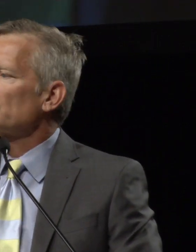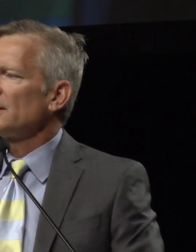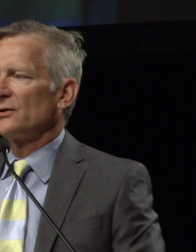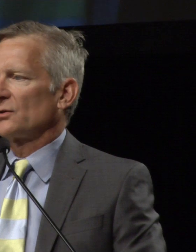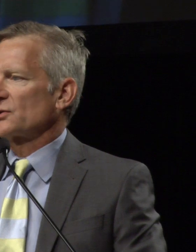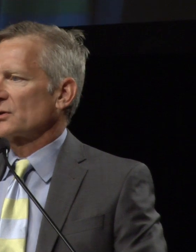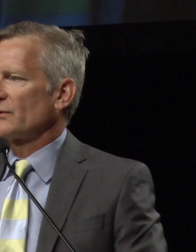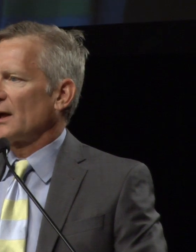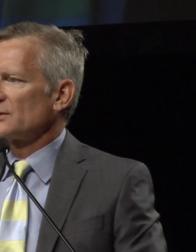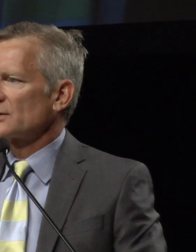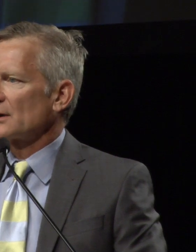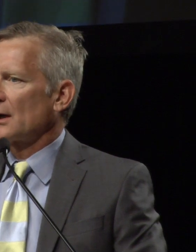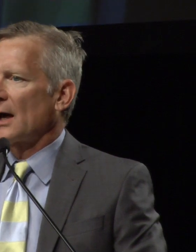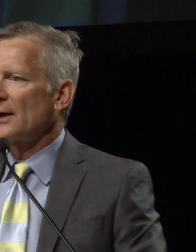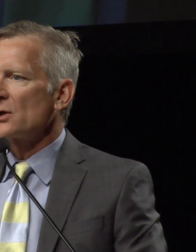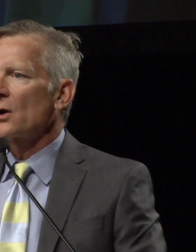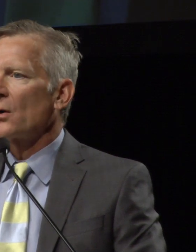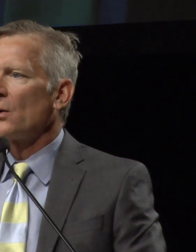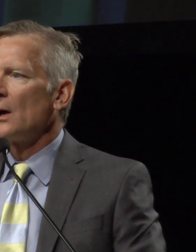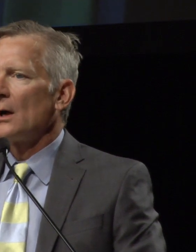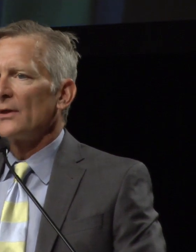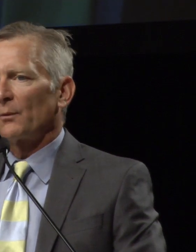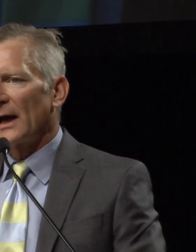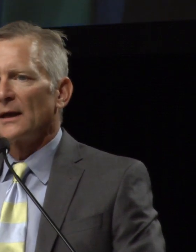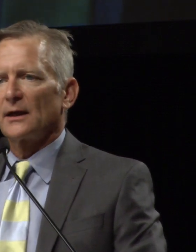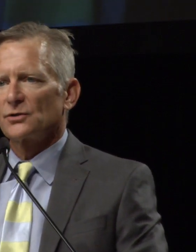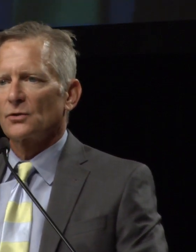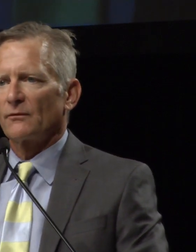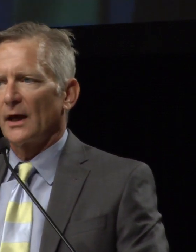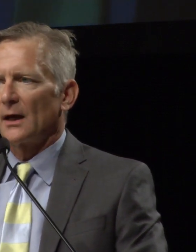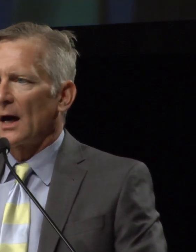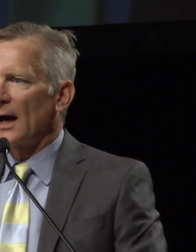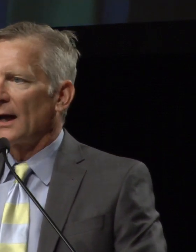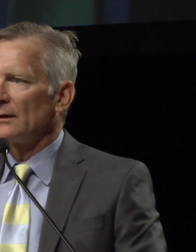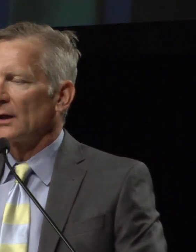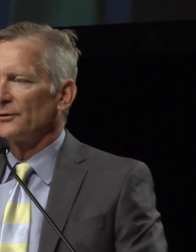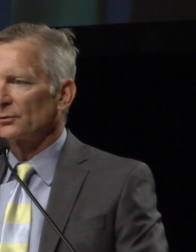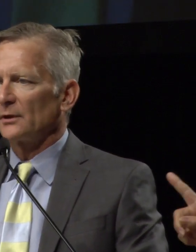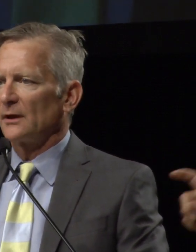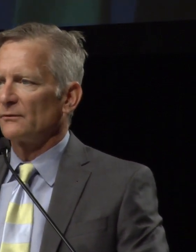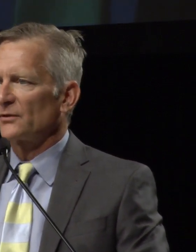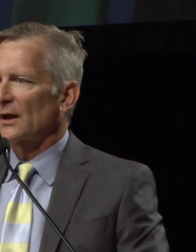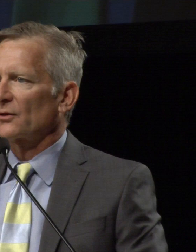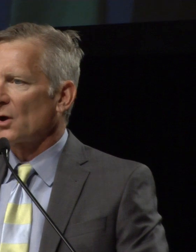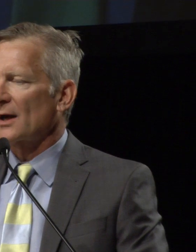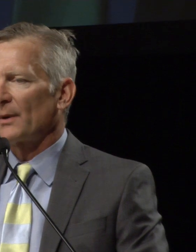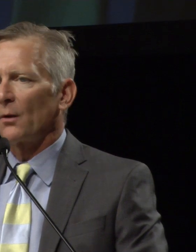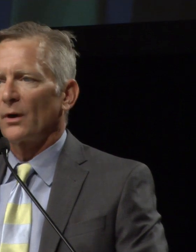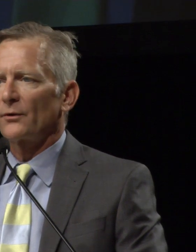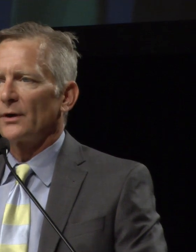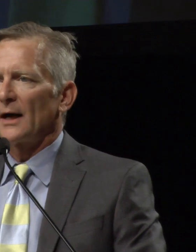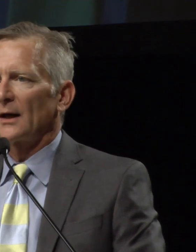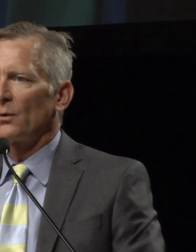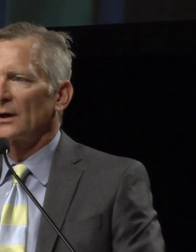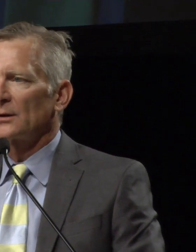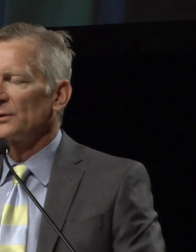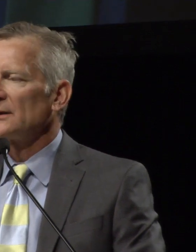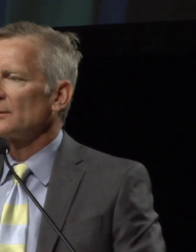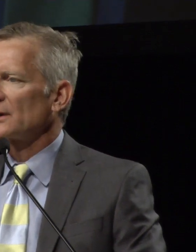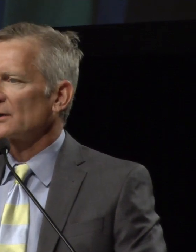COMPLETED THOSE SURVEYS. I KNOW WHEN I GET A SURVEY, I CERTAINLY GIVE SECOND THOUGHT ABOUT WHETHER OR NOT I WANT TO